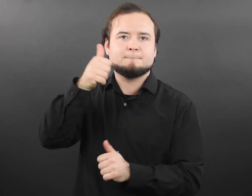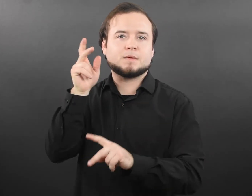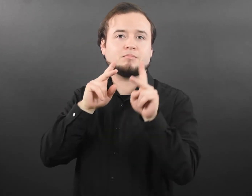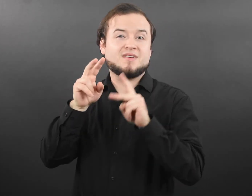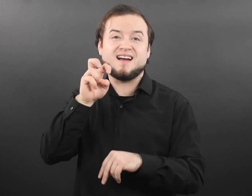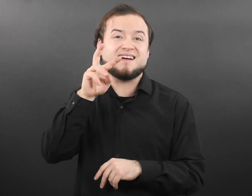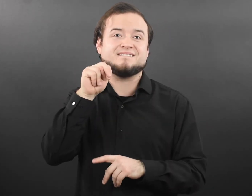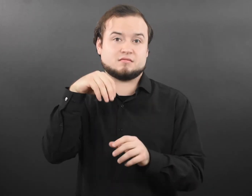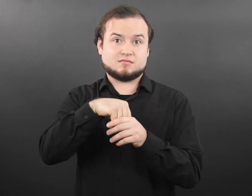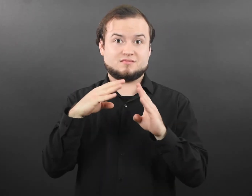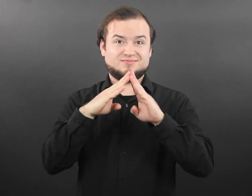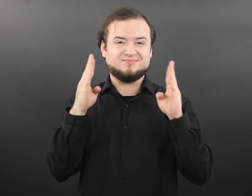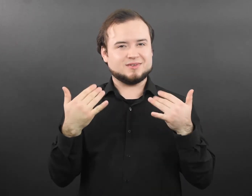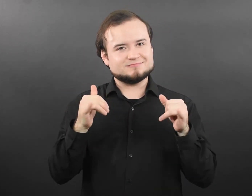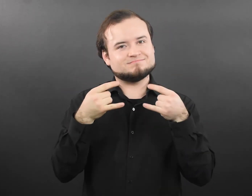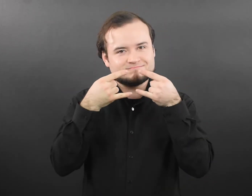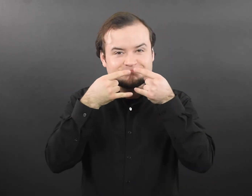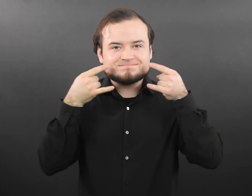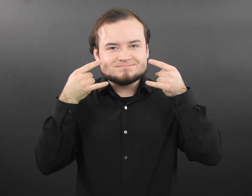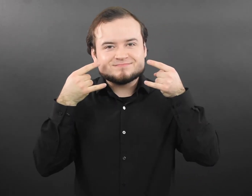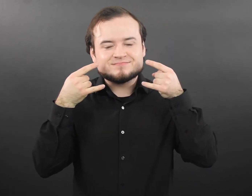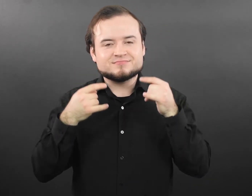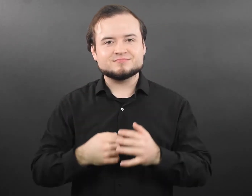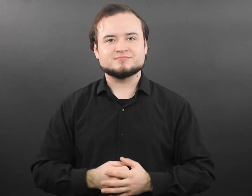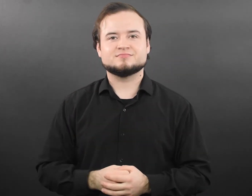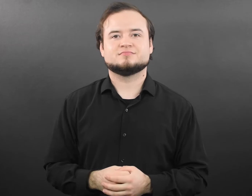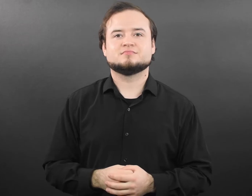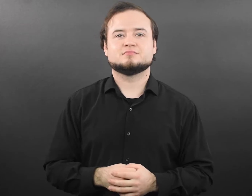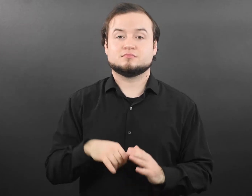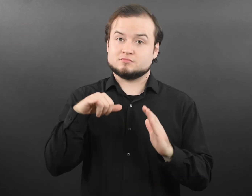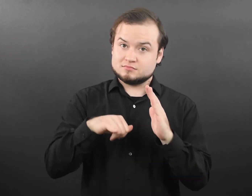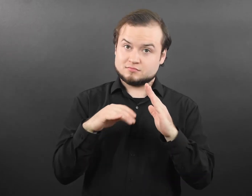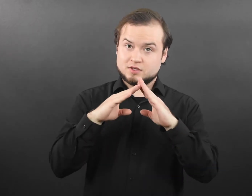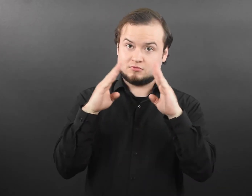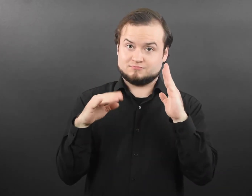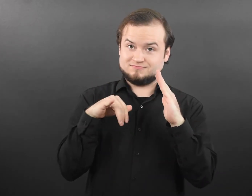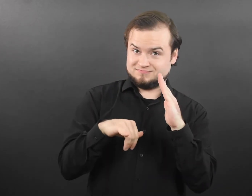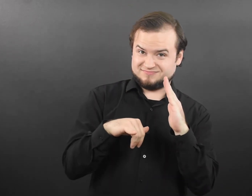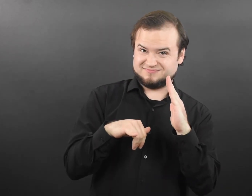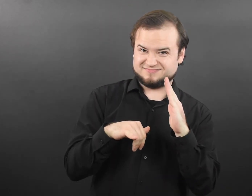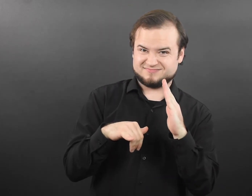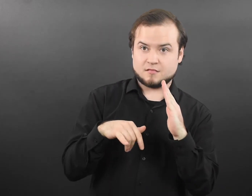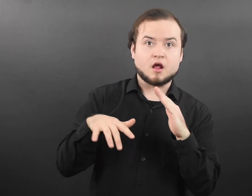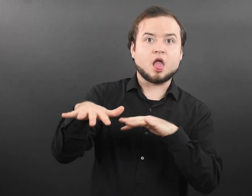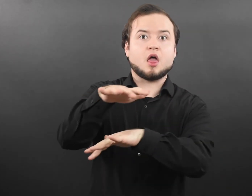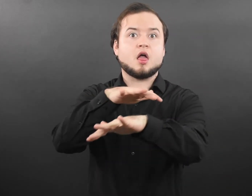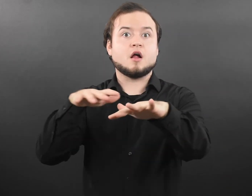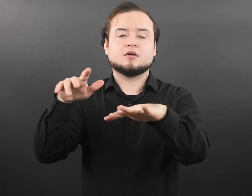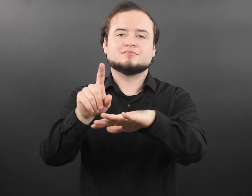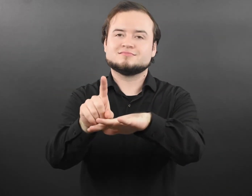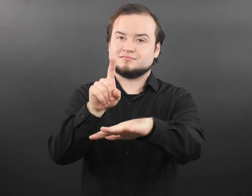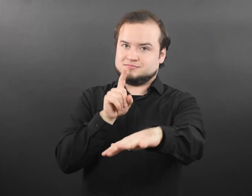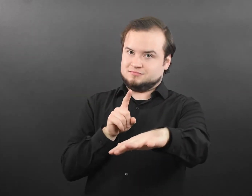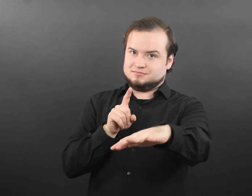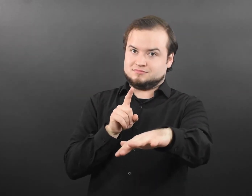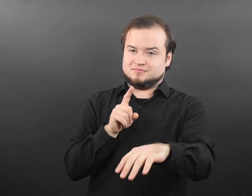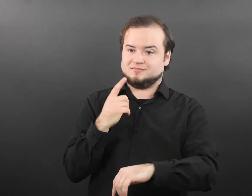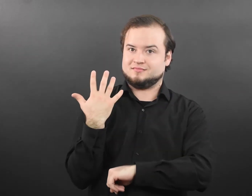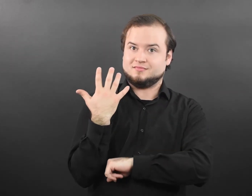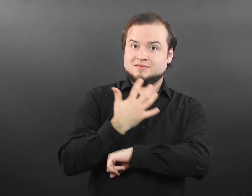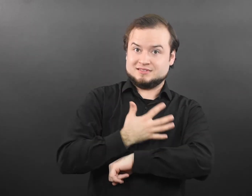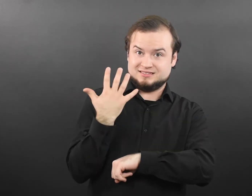Stay home and away from others for five days.